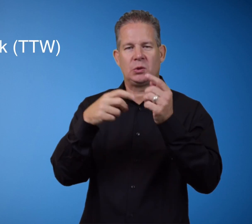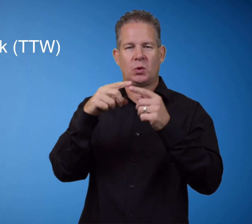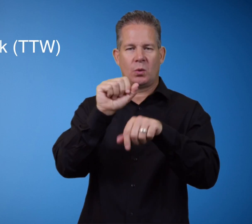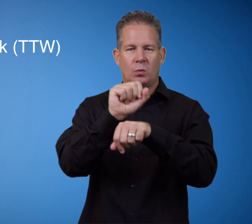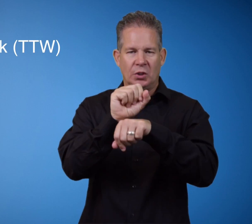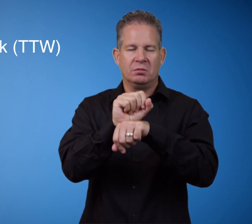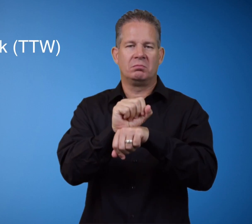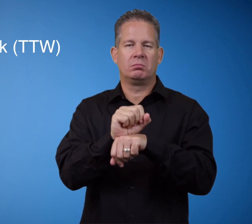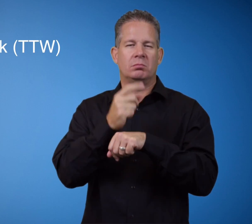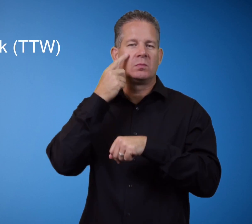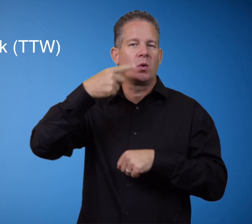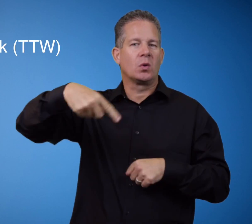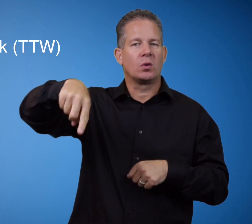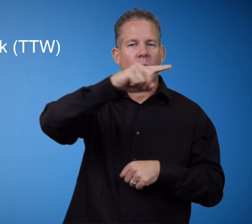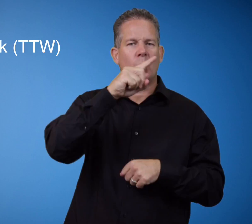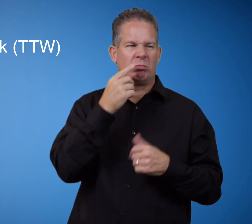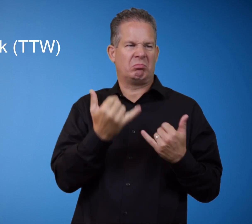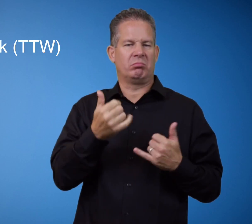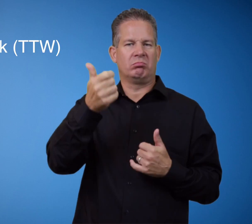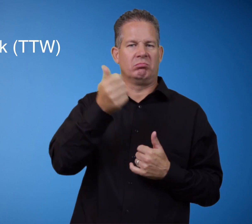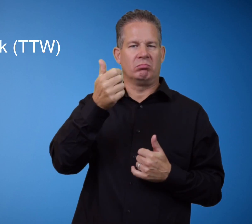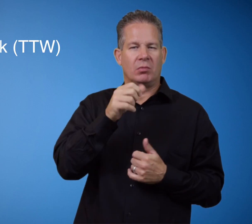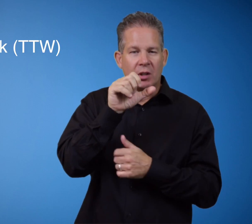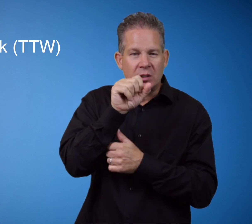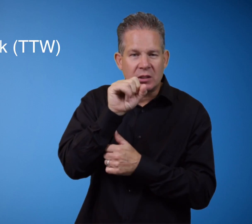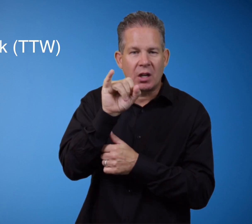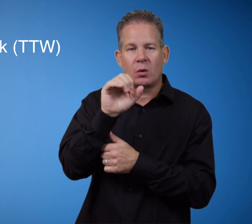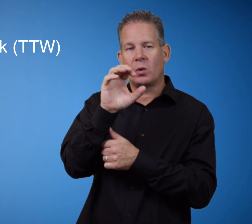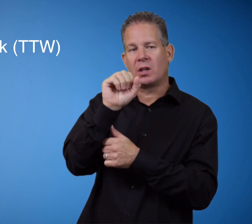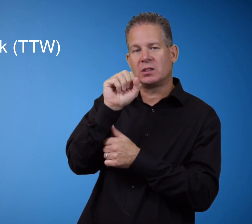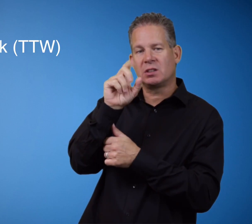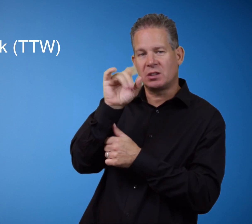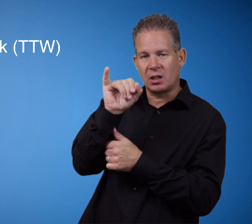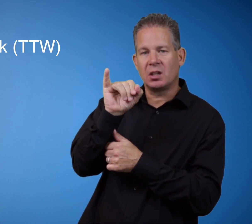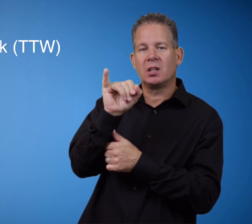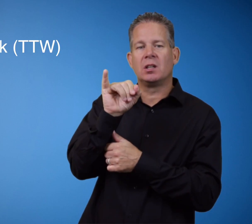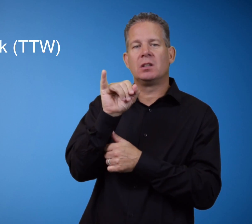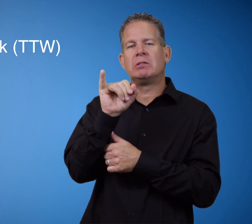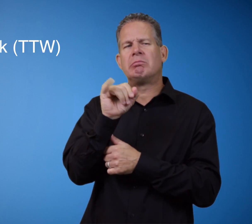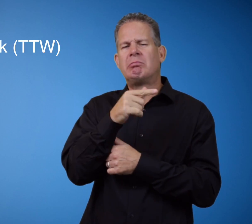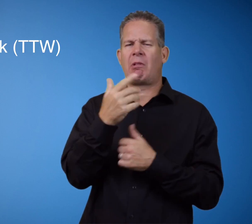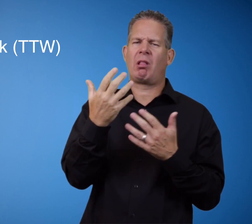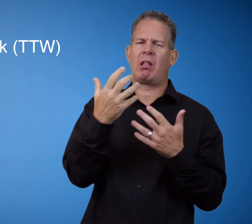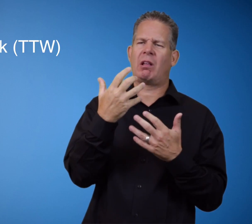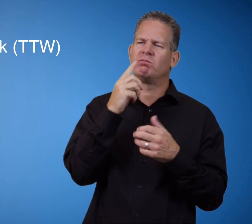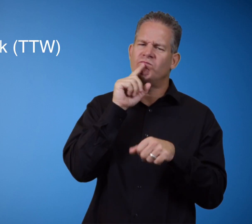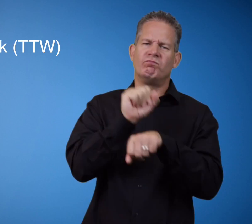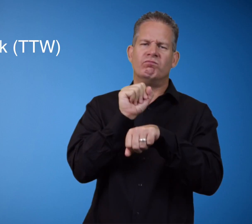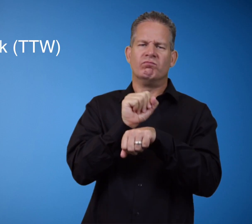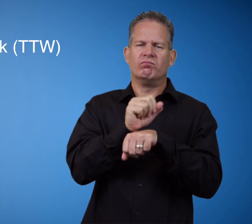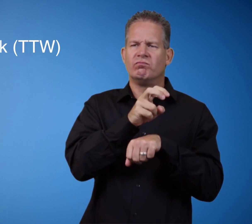This is a program for those who receive SSI or SSDI who want to work.